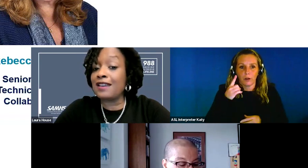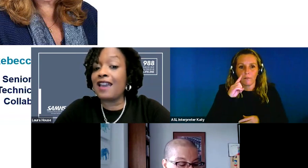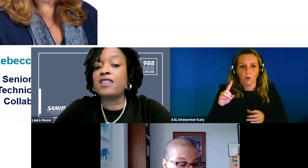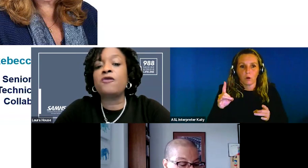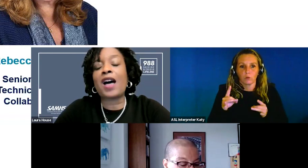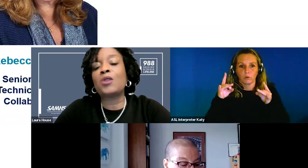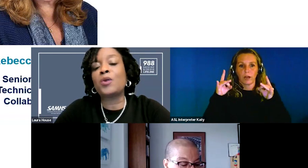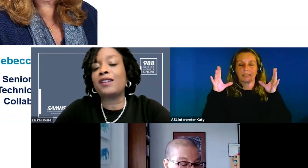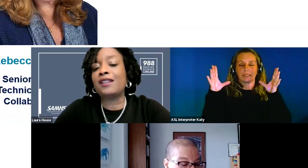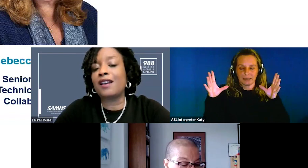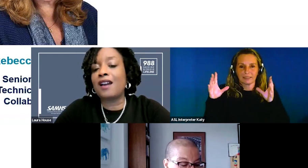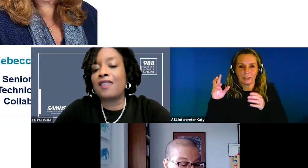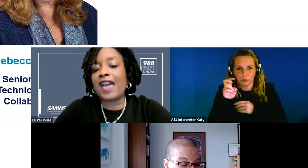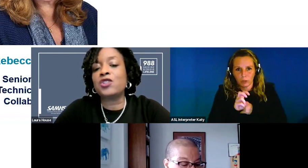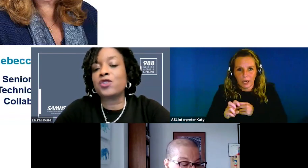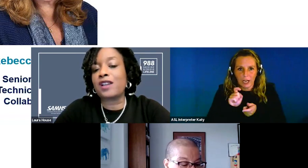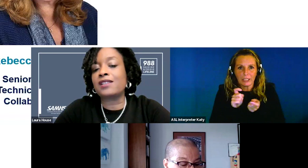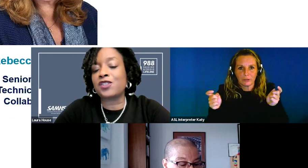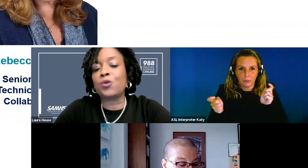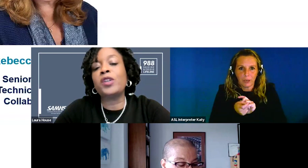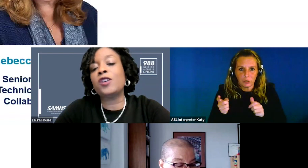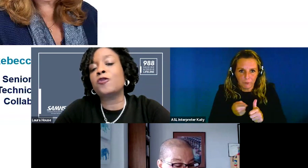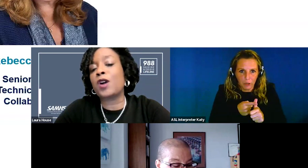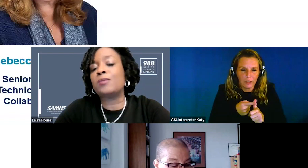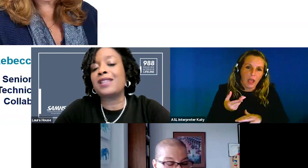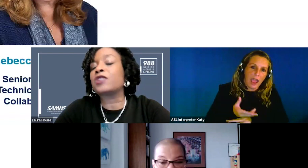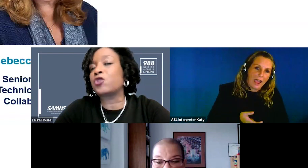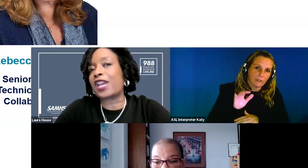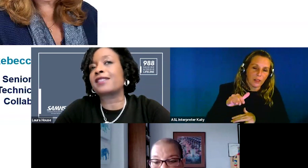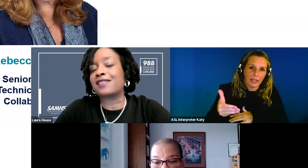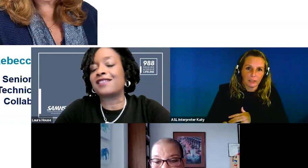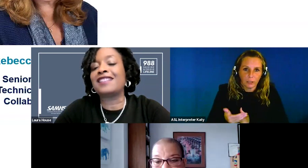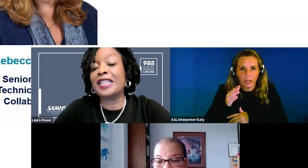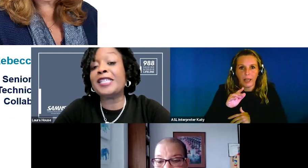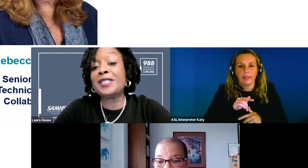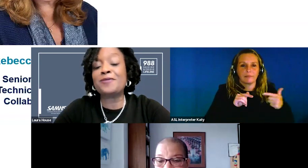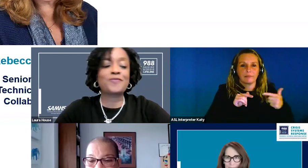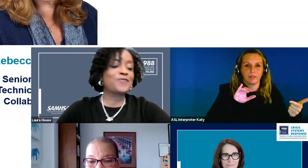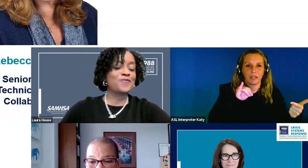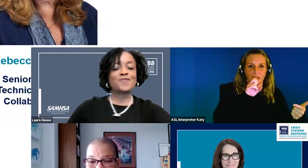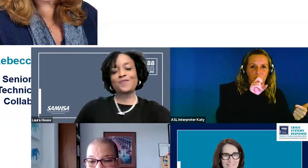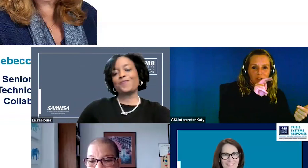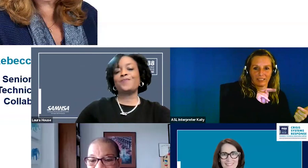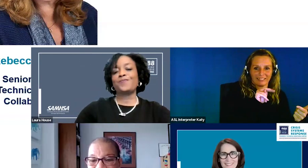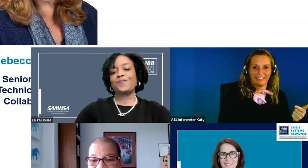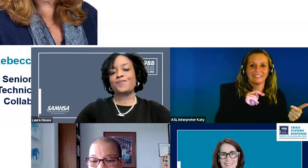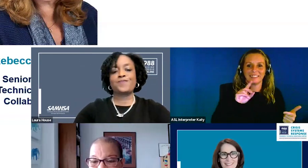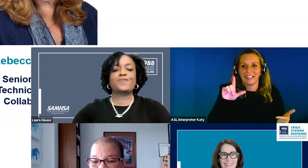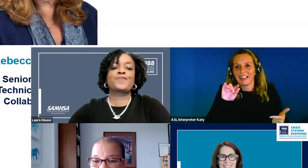and then following that introduction, we'll hear from Dr. Jackson. Liz.